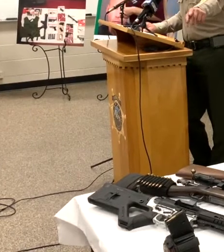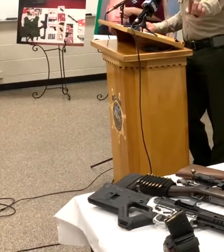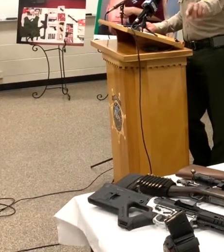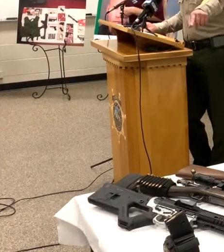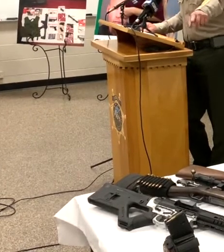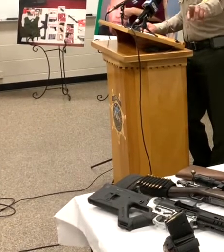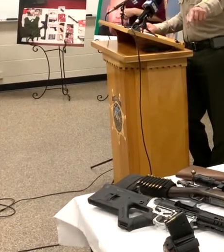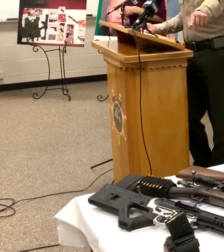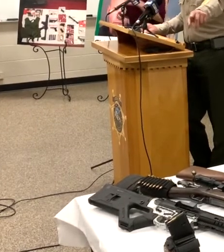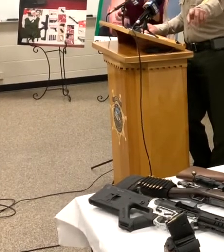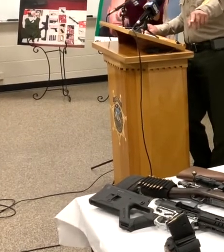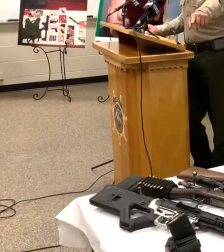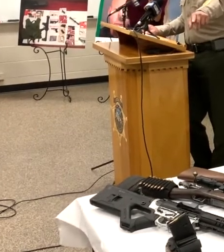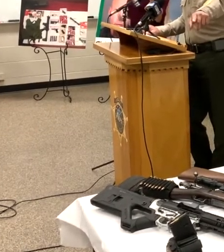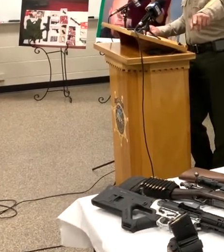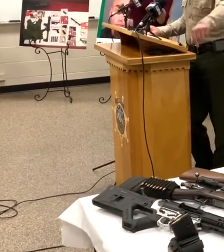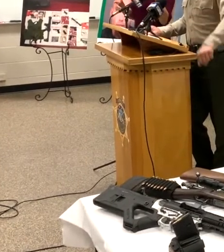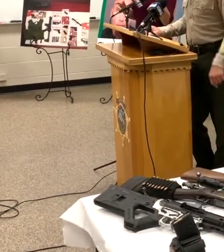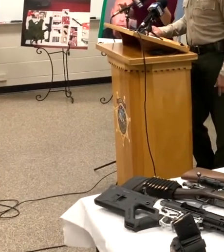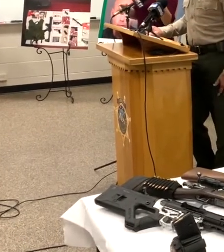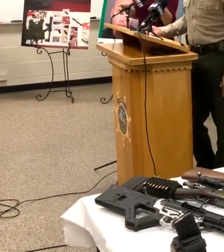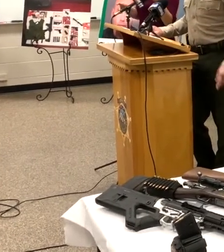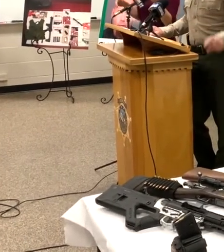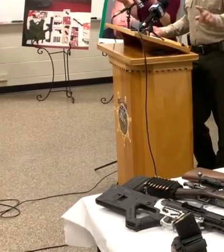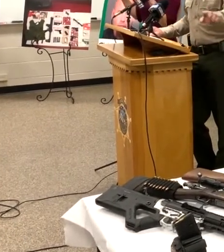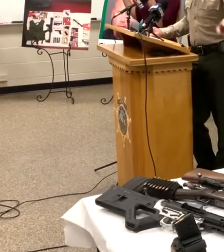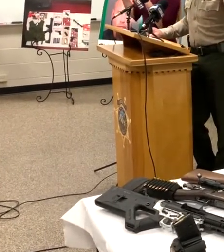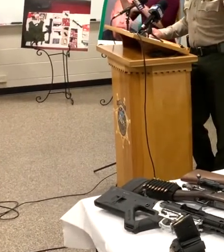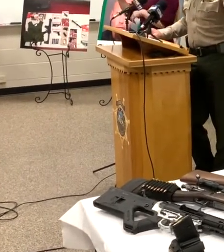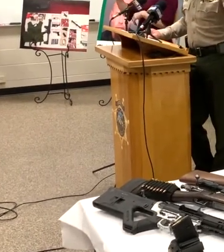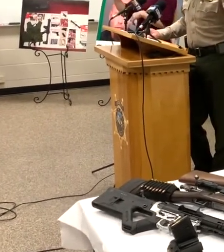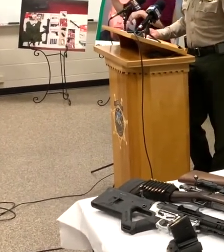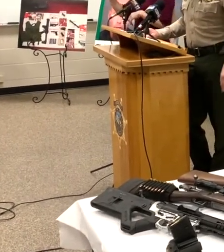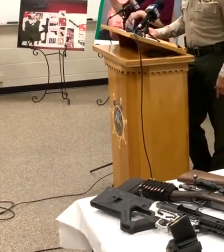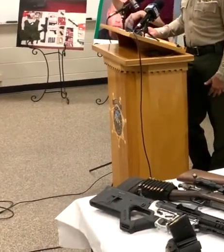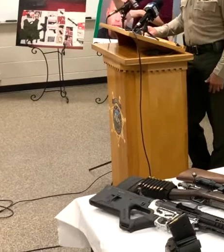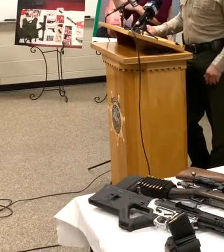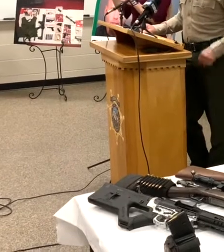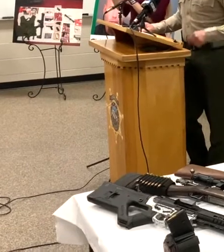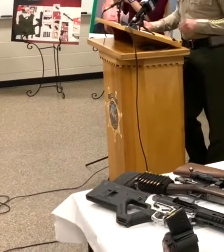The standing up, excuse me, drum magazine was actually loaded in that rifle.